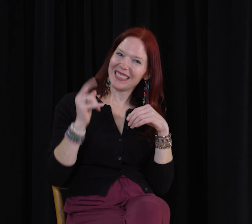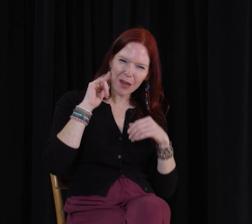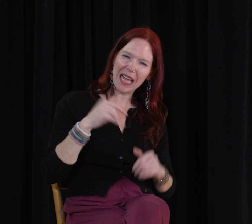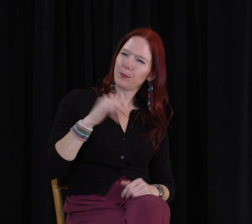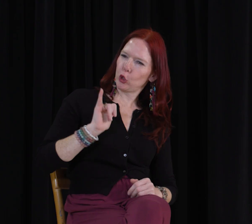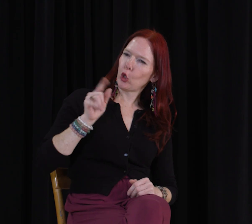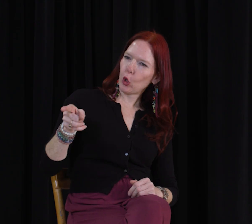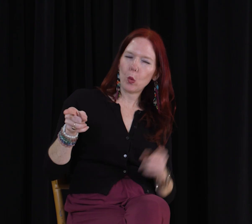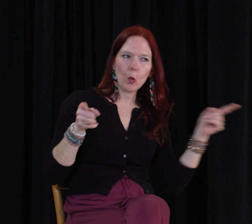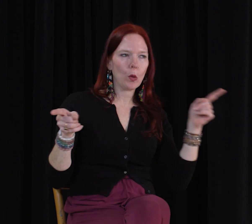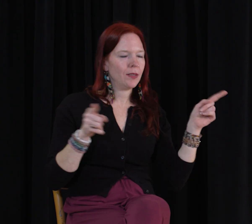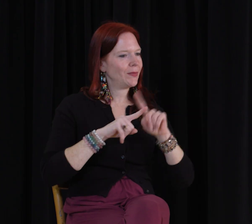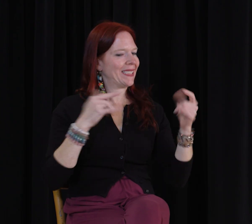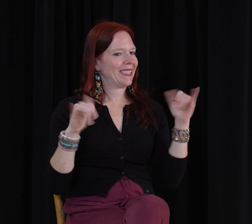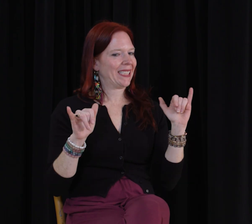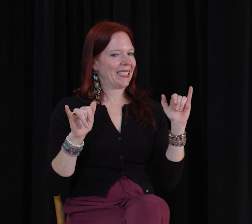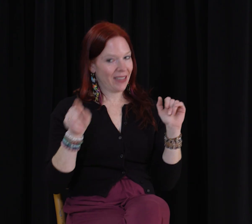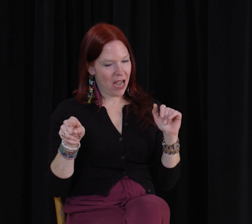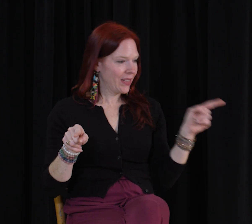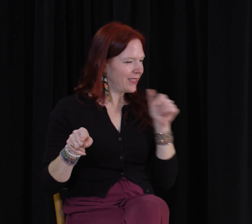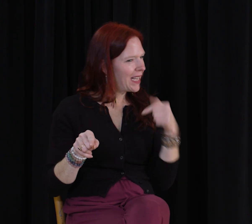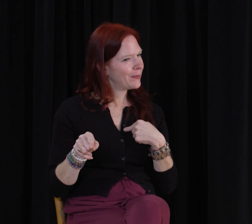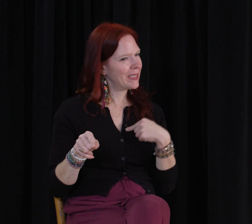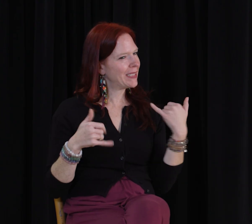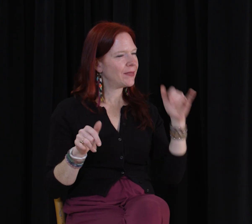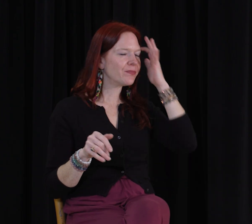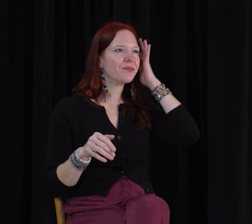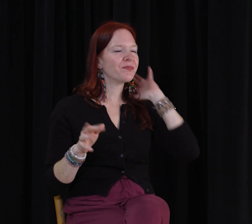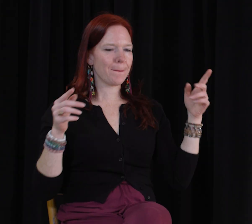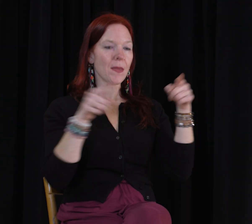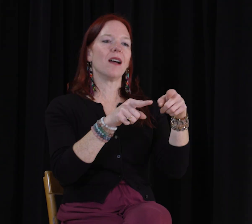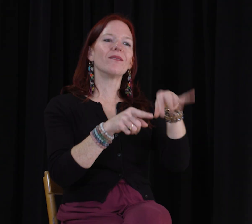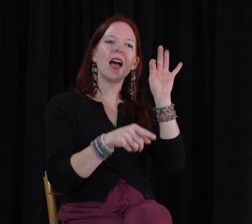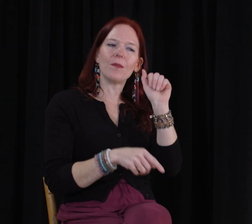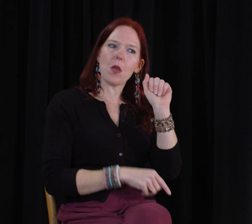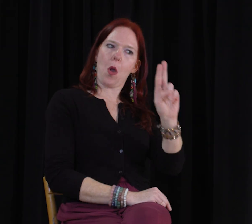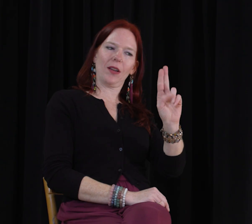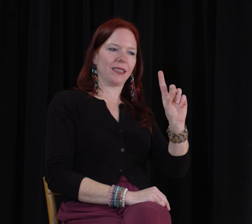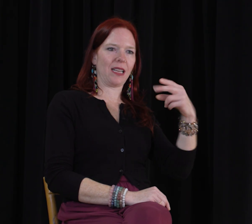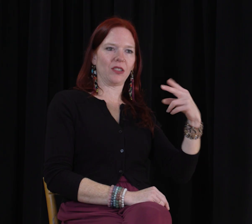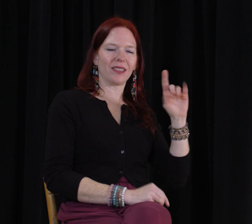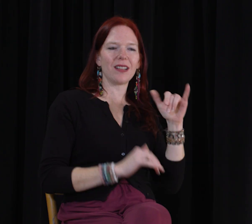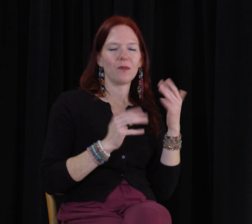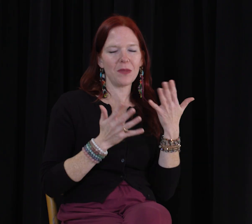“Hmm... that sounds kind of like me too.” But neither of them described me fully. Then I found AuDHD–now